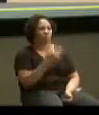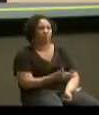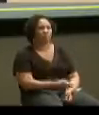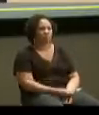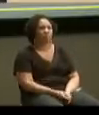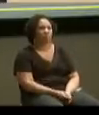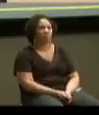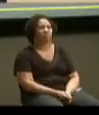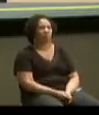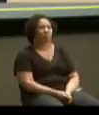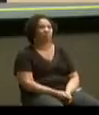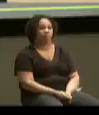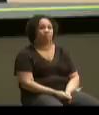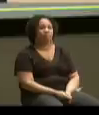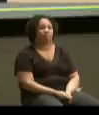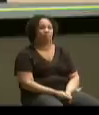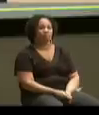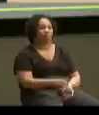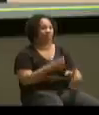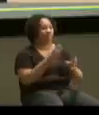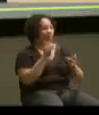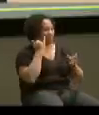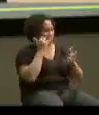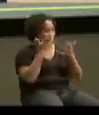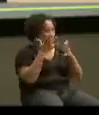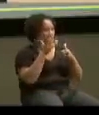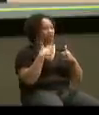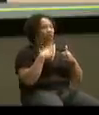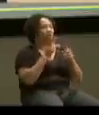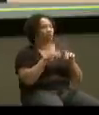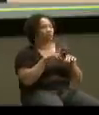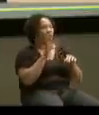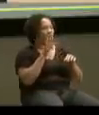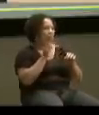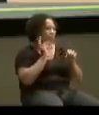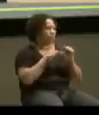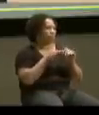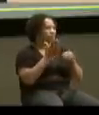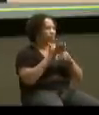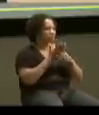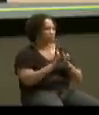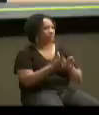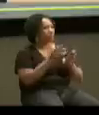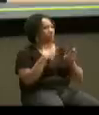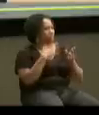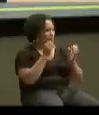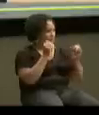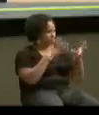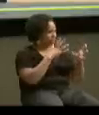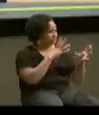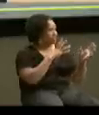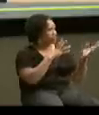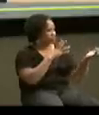SHOW OF HANDS AGAIN? THIS IS GREAT.